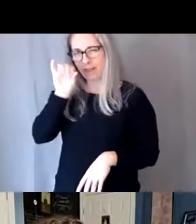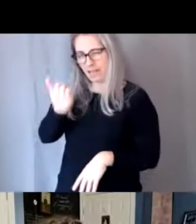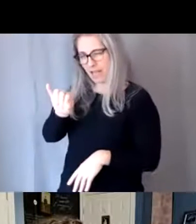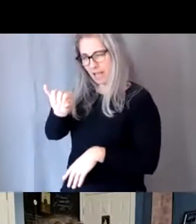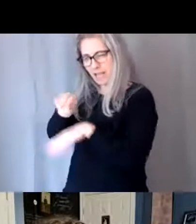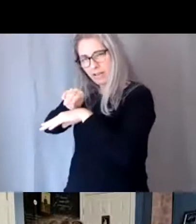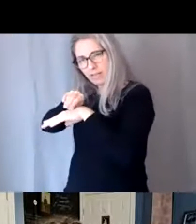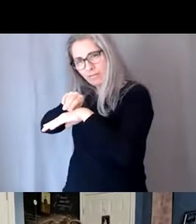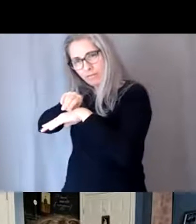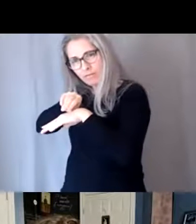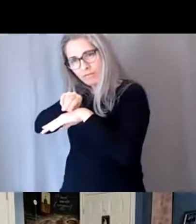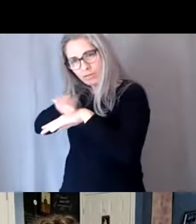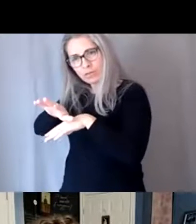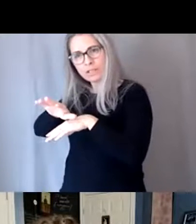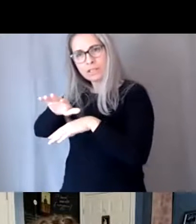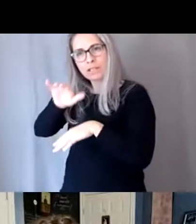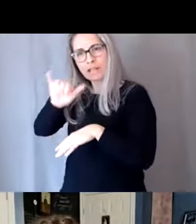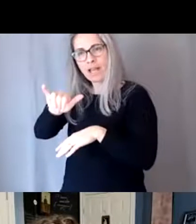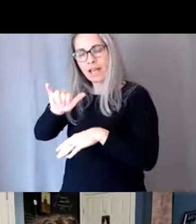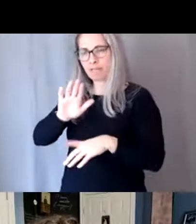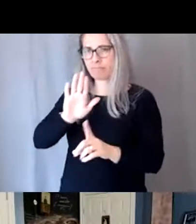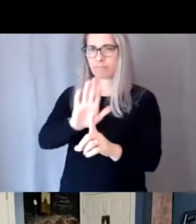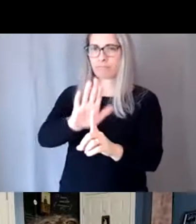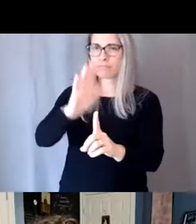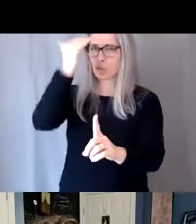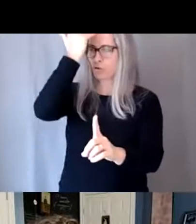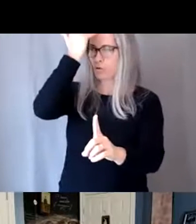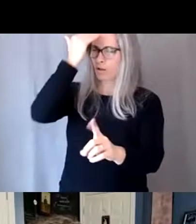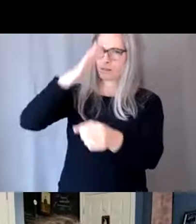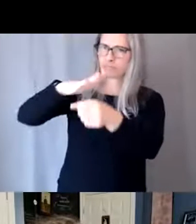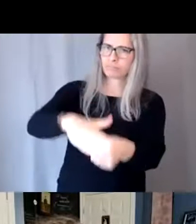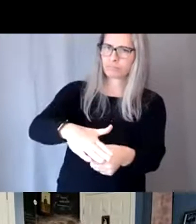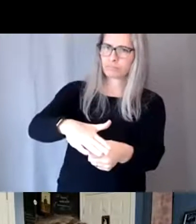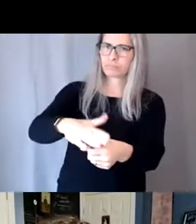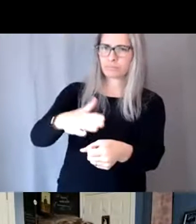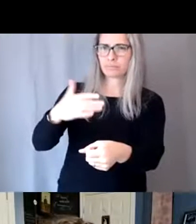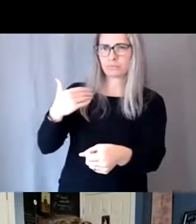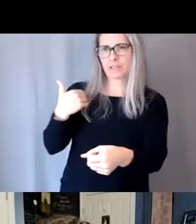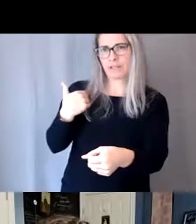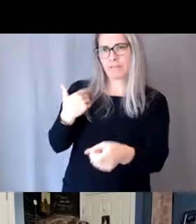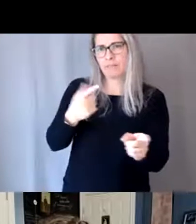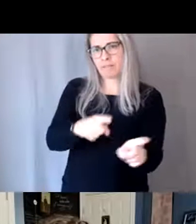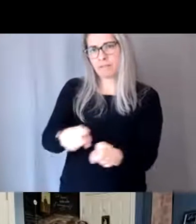justice issue that people's knowing is suppressed in some contexts